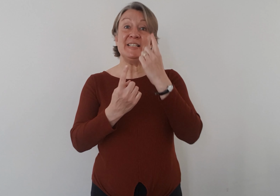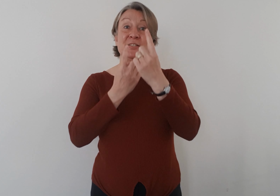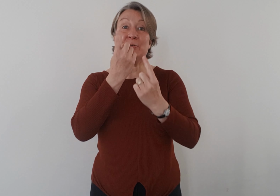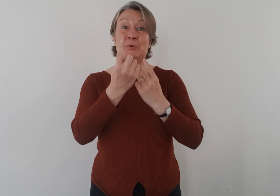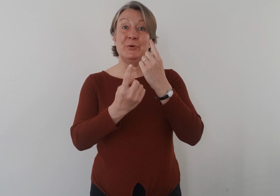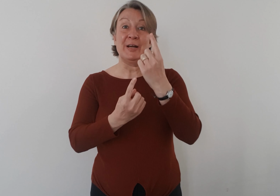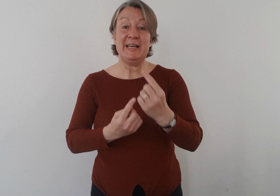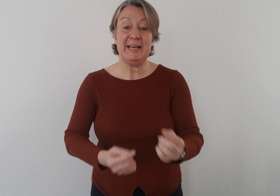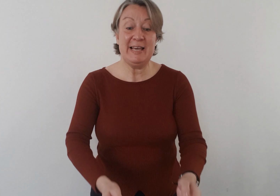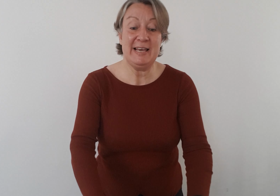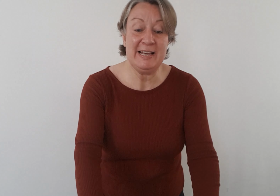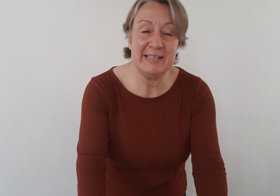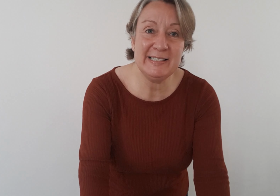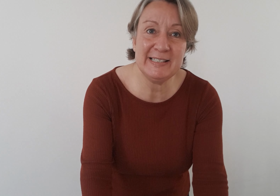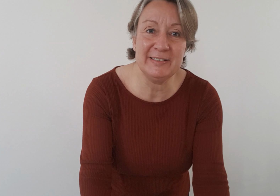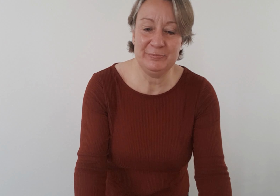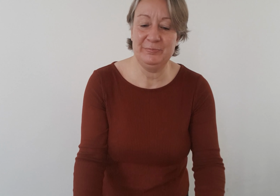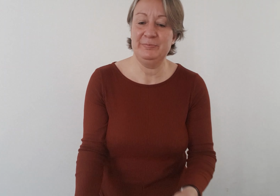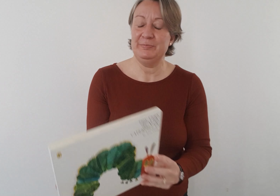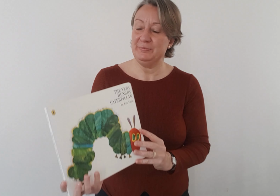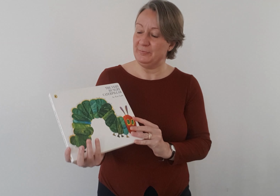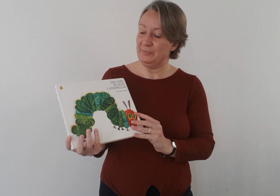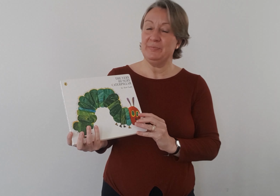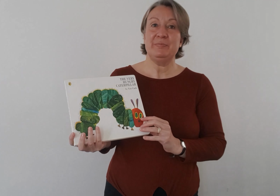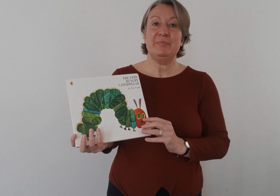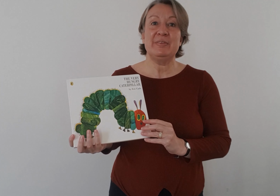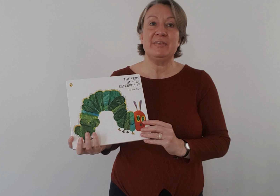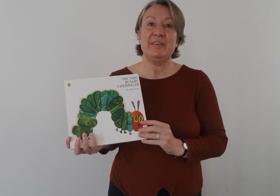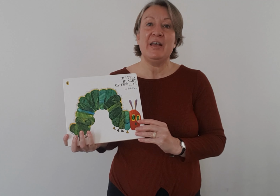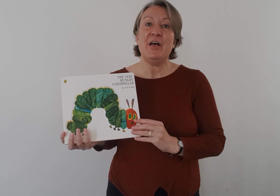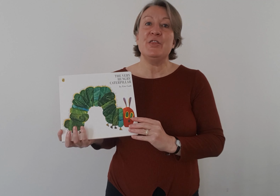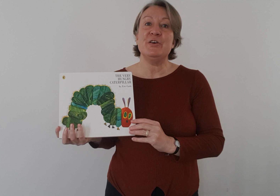Today's story is